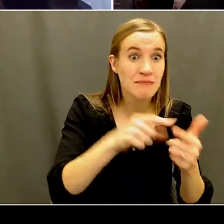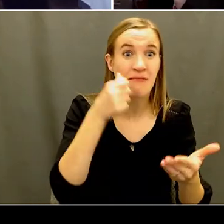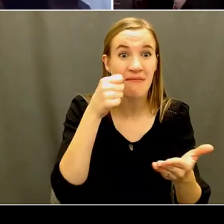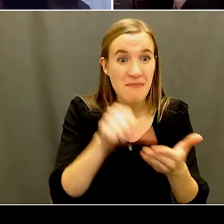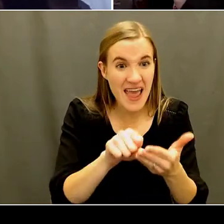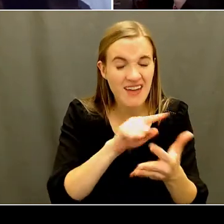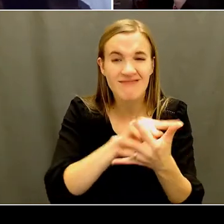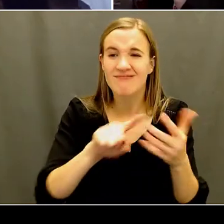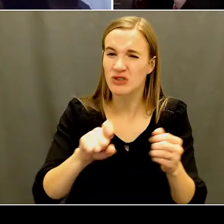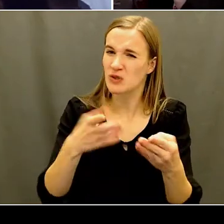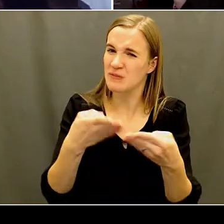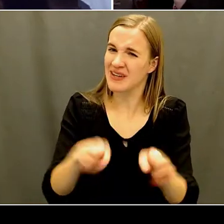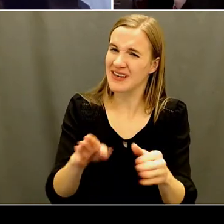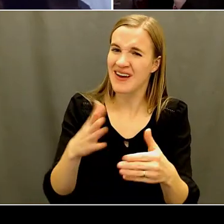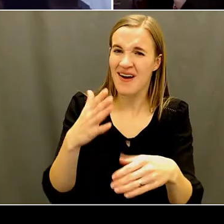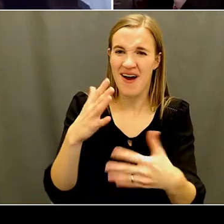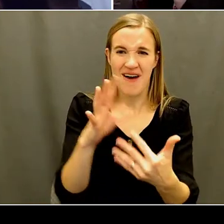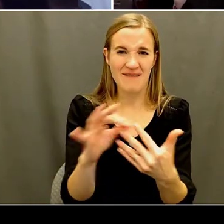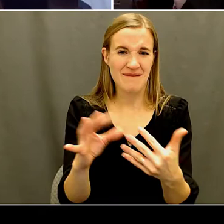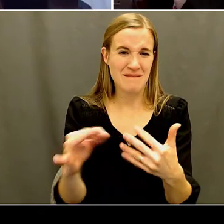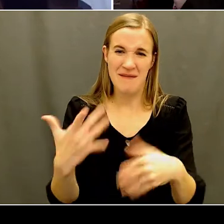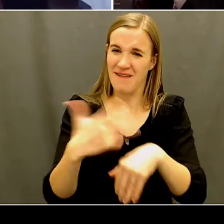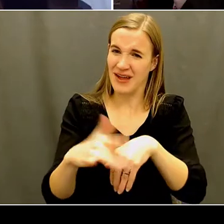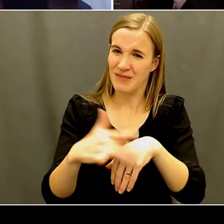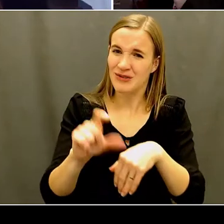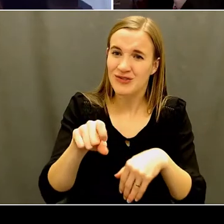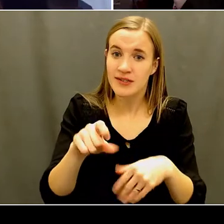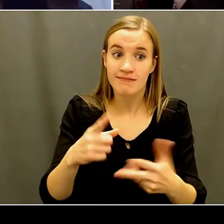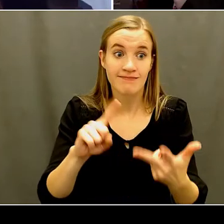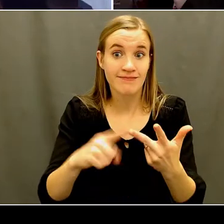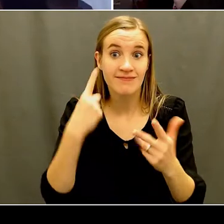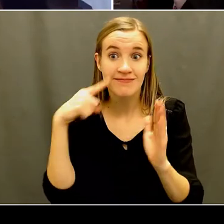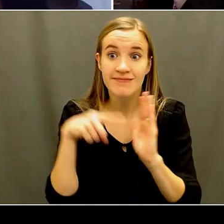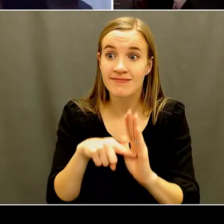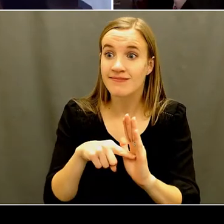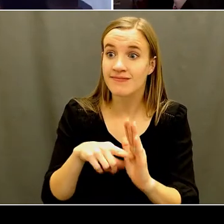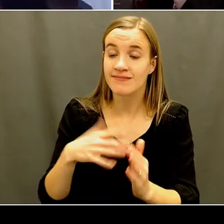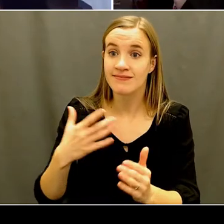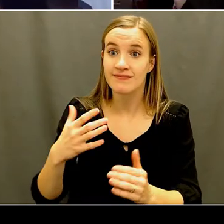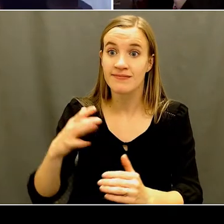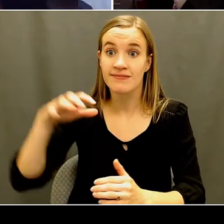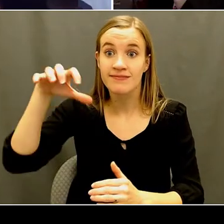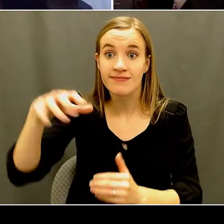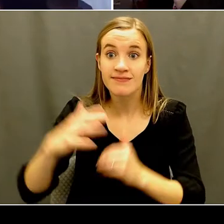where I lived before, my request, my- I needed to register to vote a month